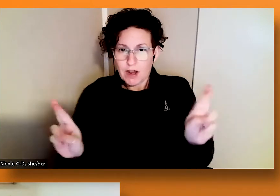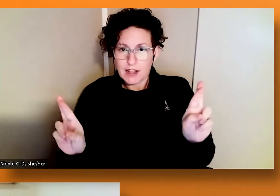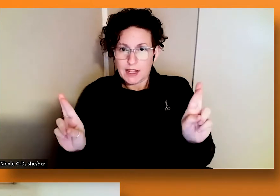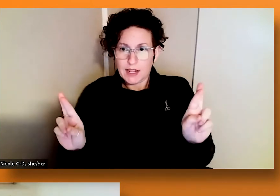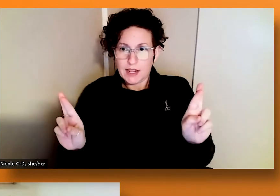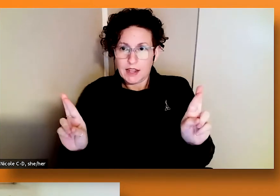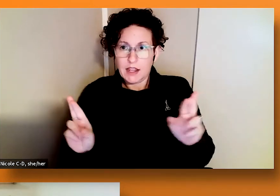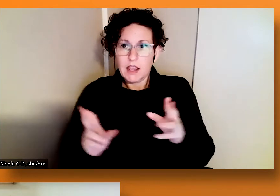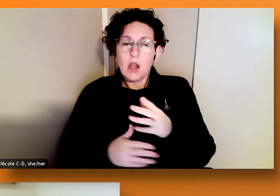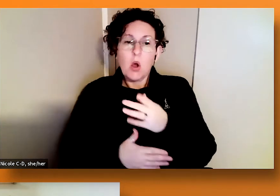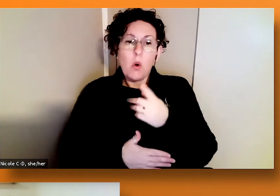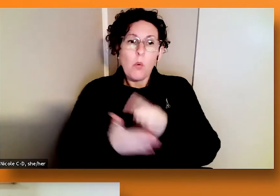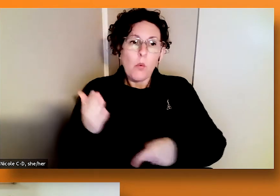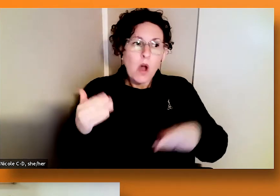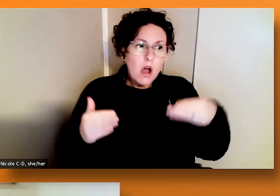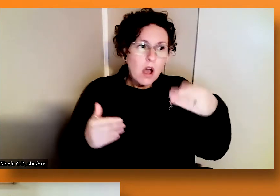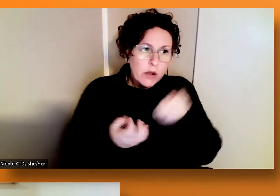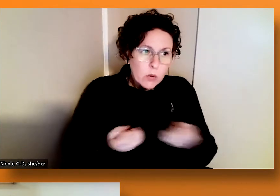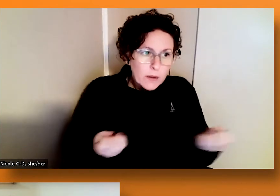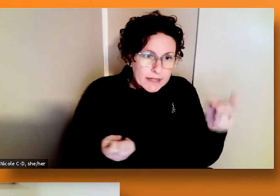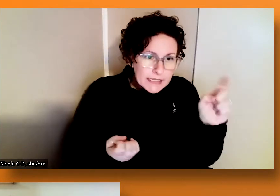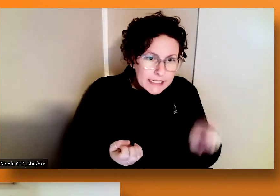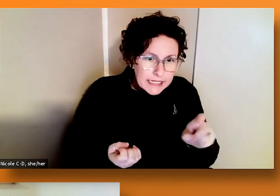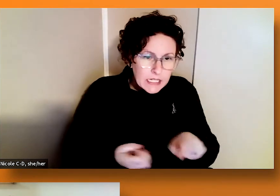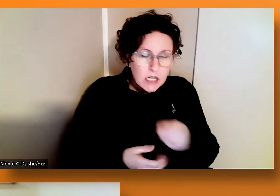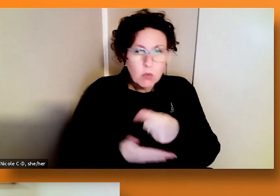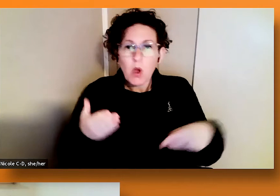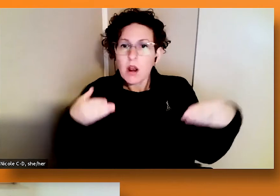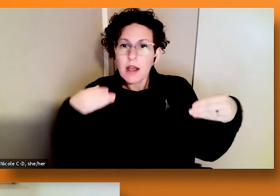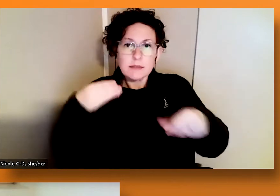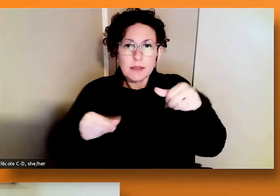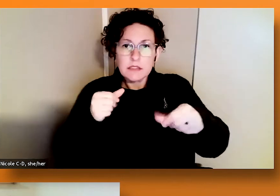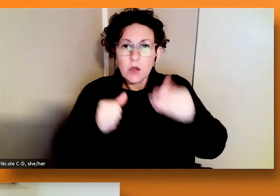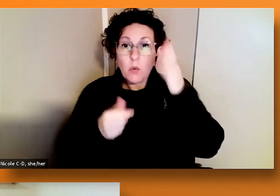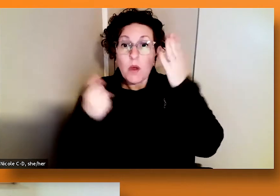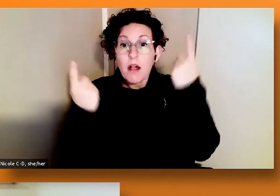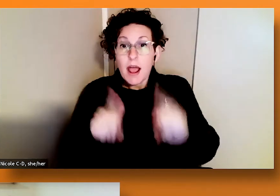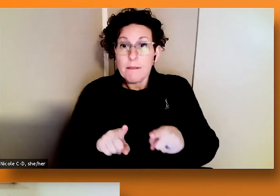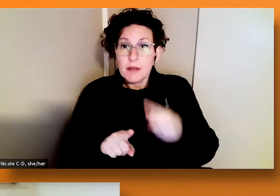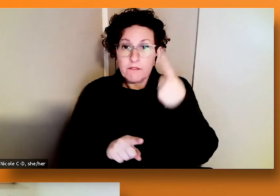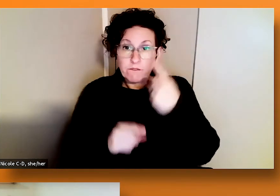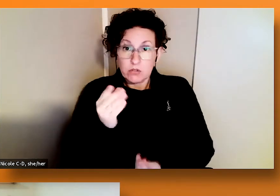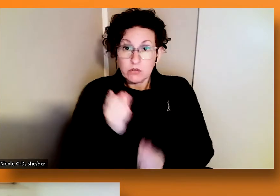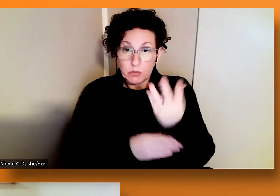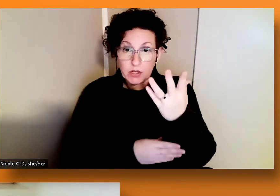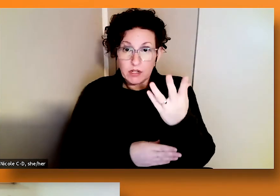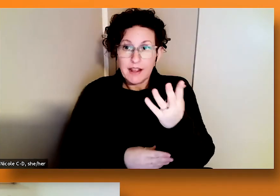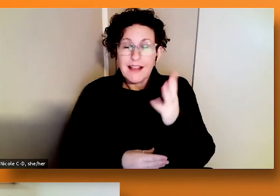and what kind of expenditures we would expect in the next semester,